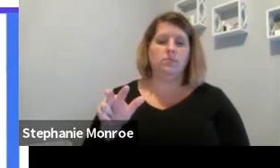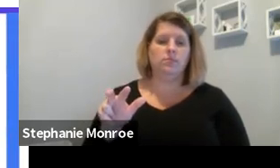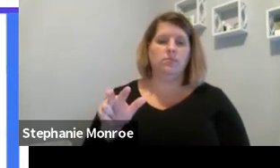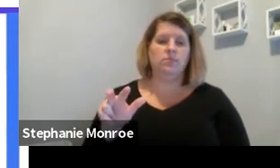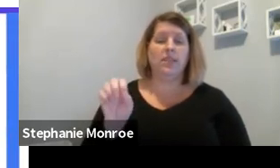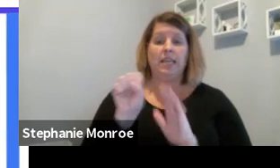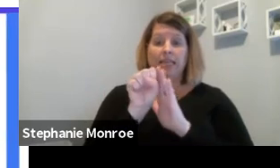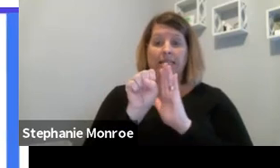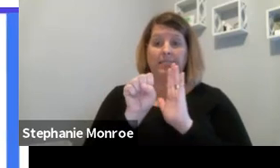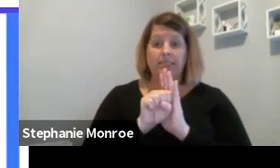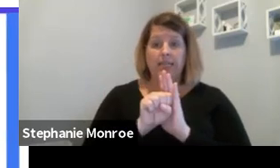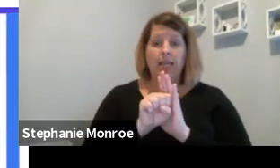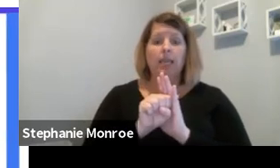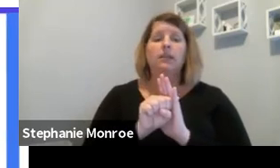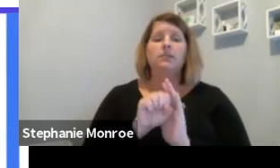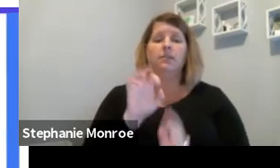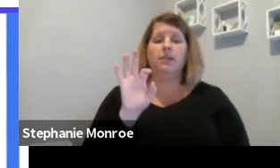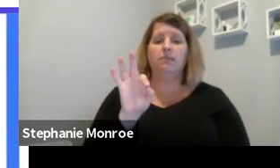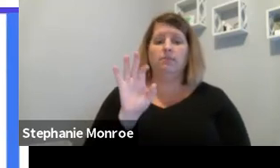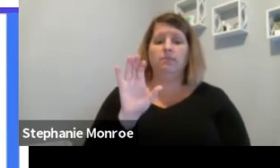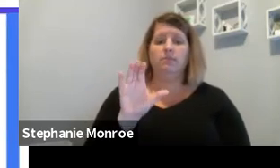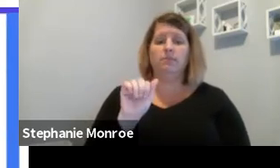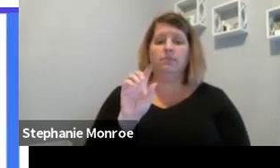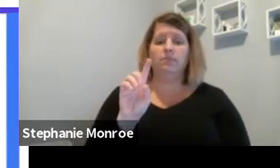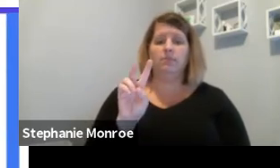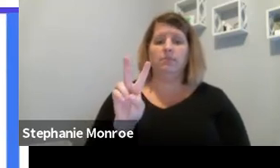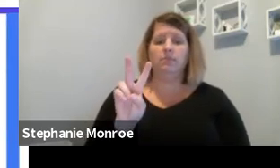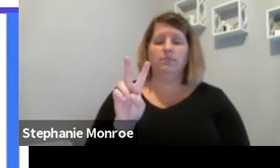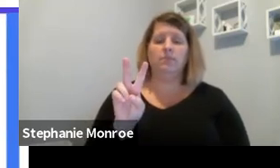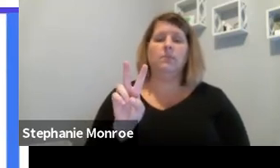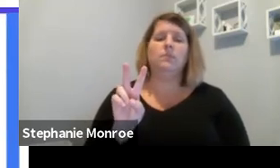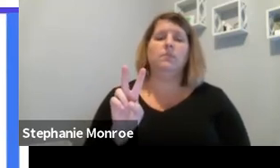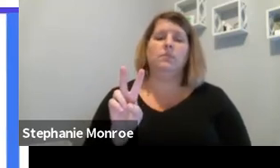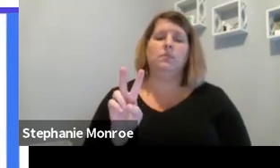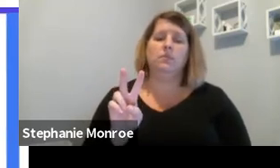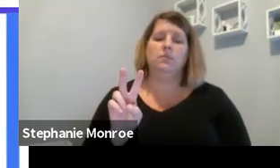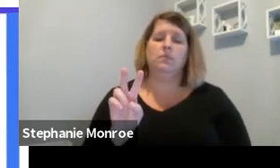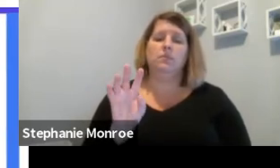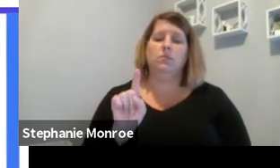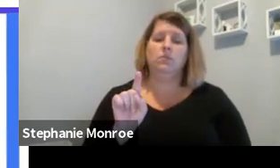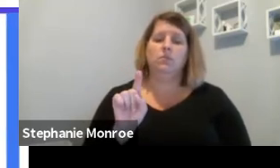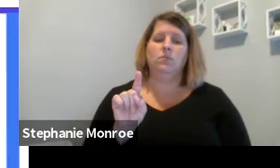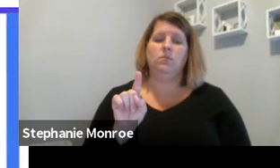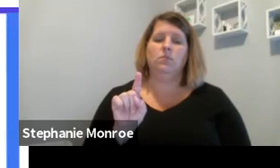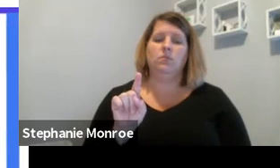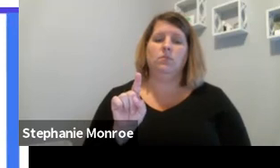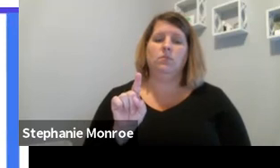At the state level, you can call the Florida Council Against Domestic Violence, which stands for